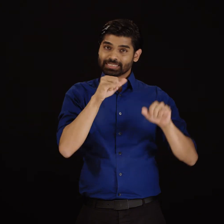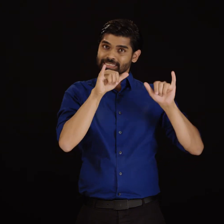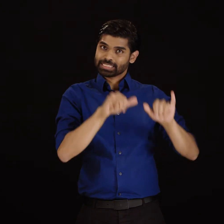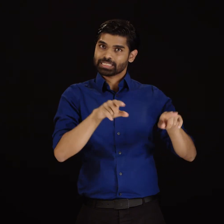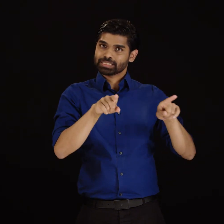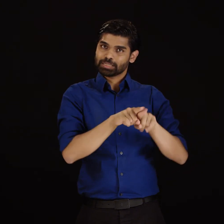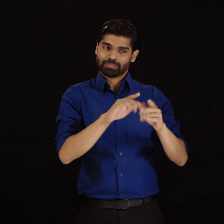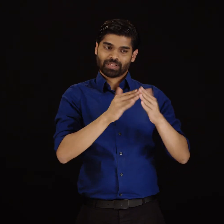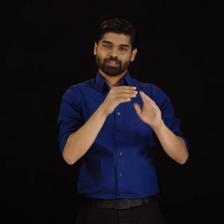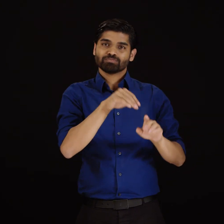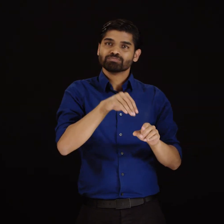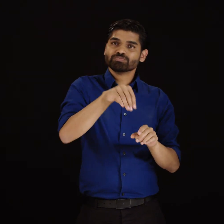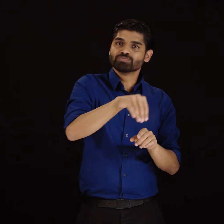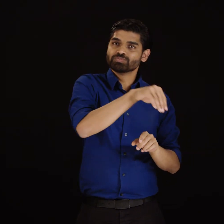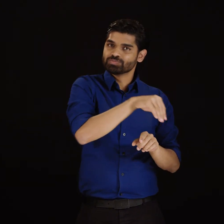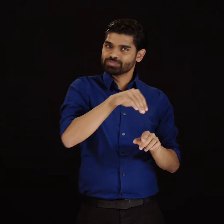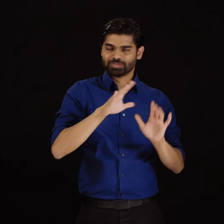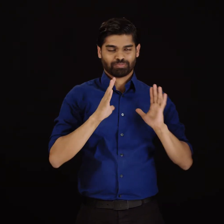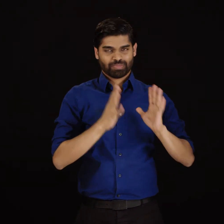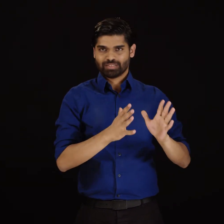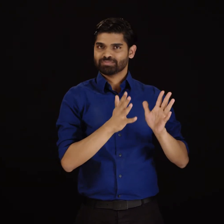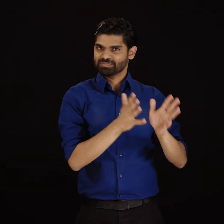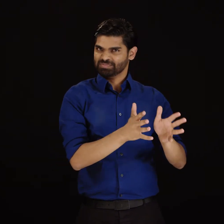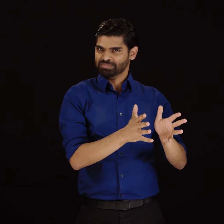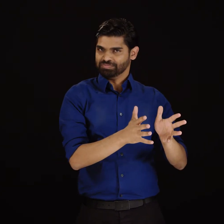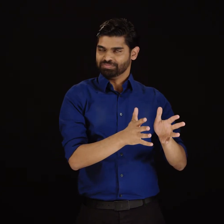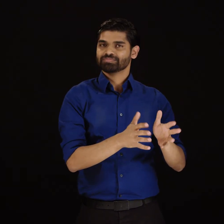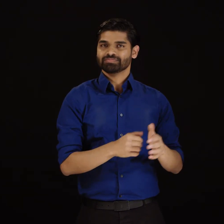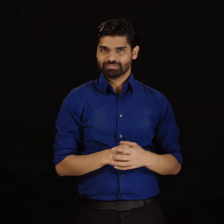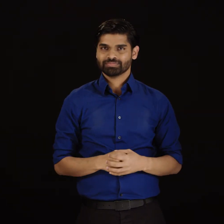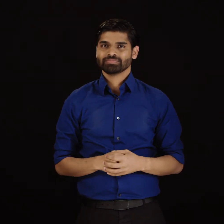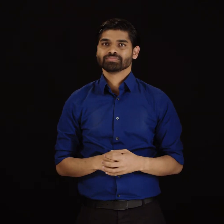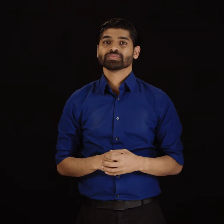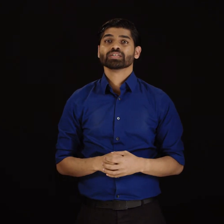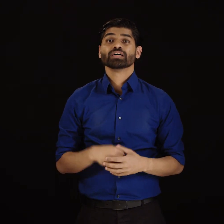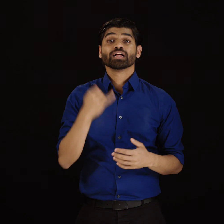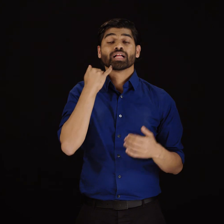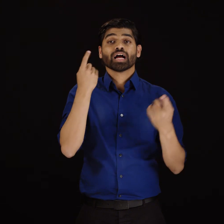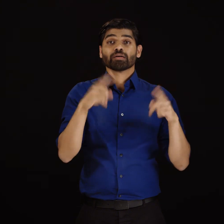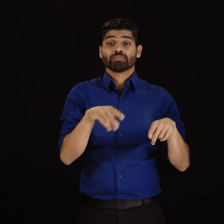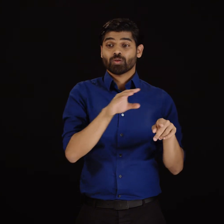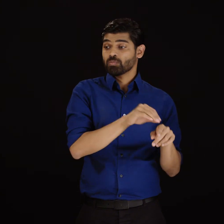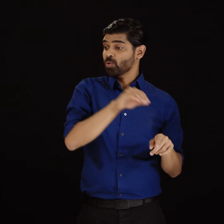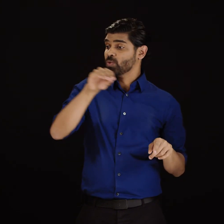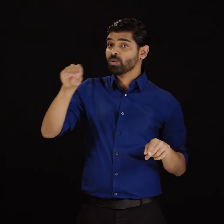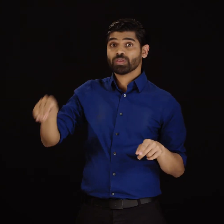a new service provider at any time, as long as their account is still active, but will be obligated to pay any early